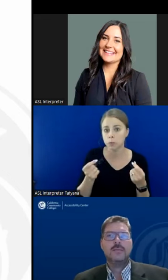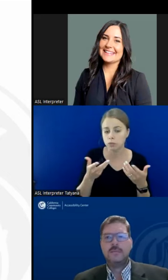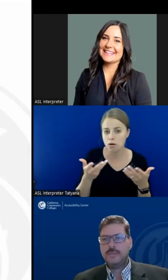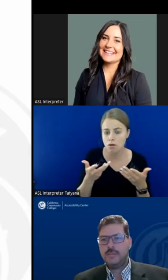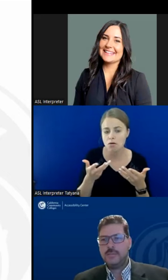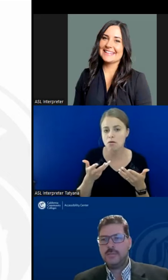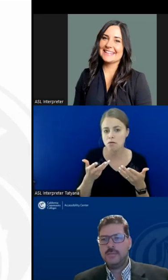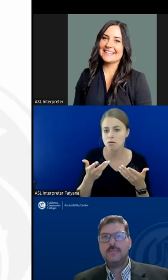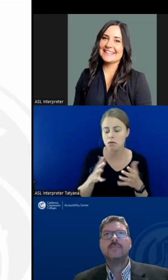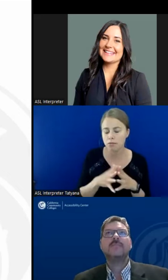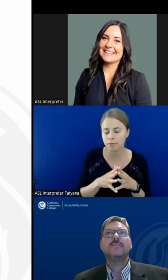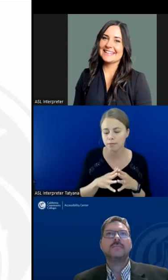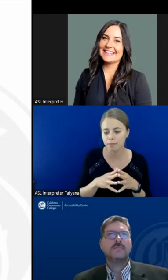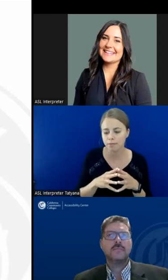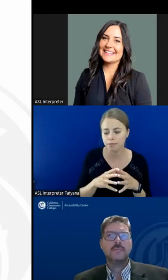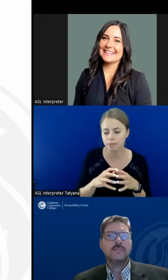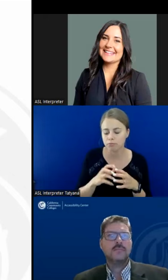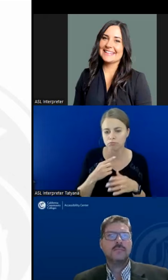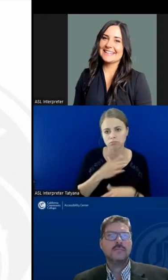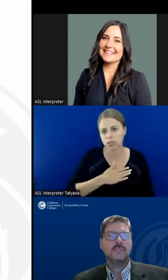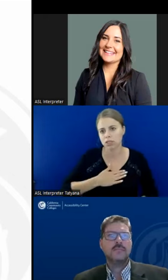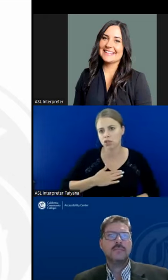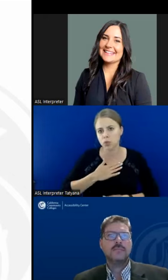and we really enjoyed your presentation and --